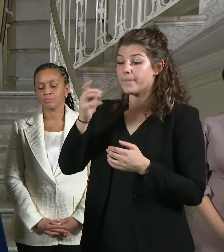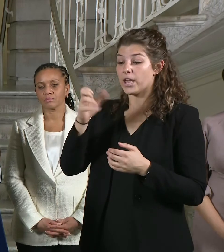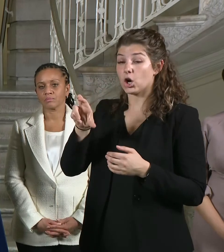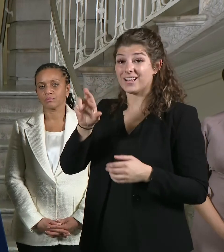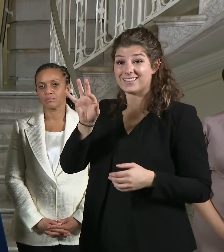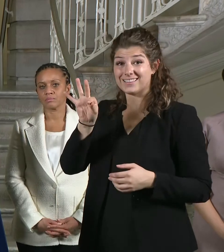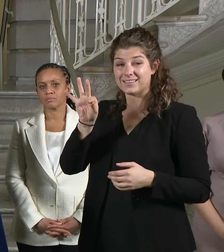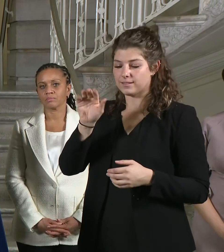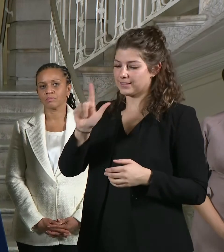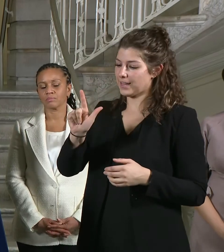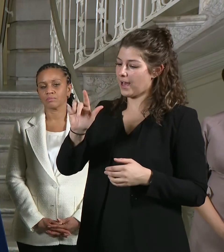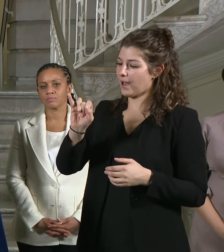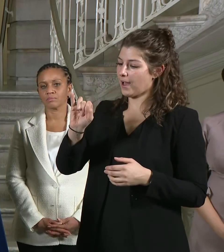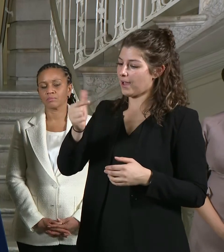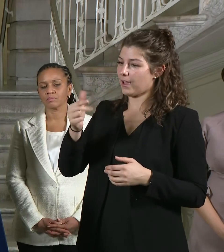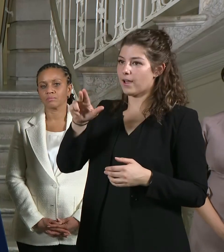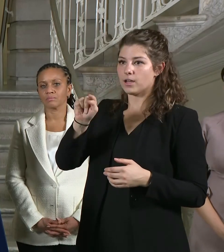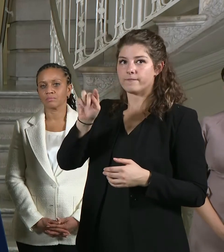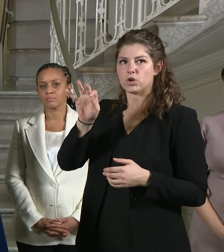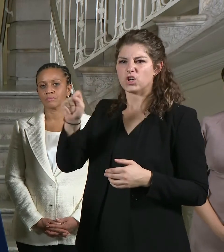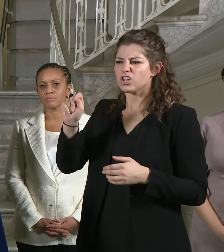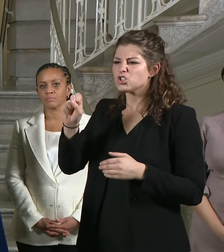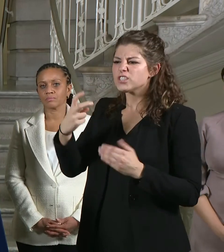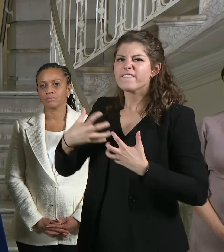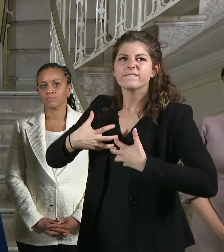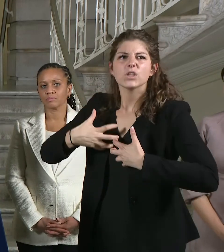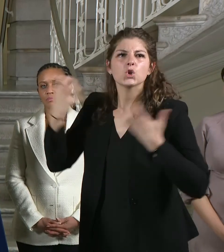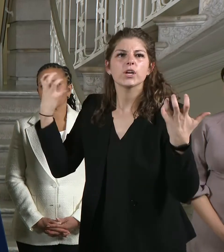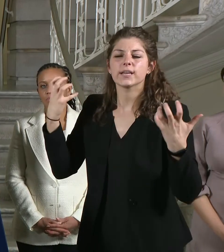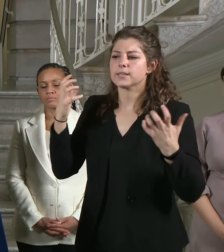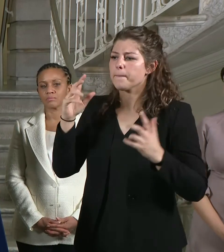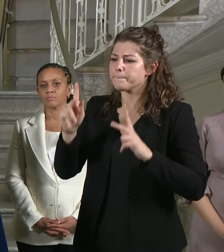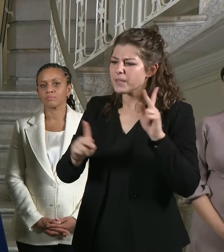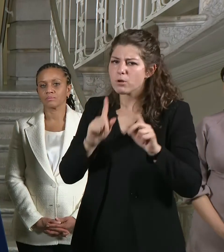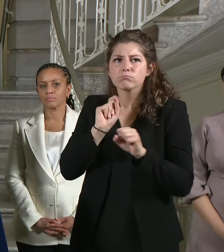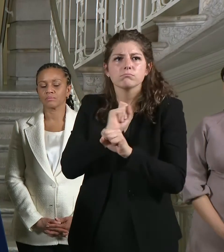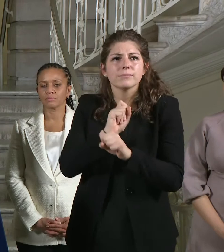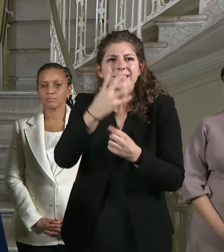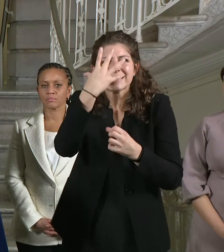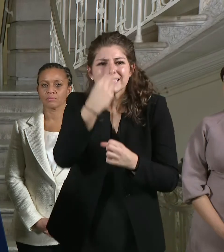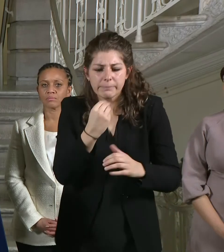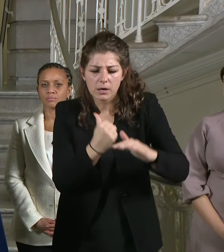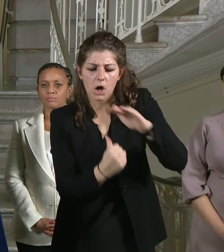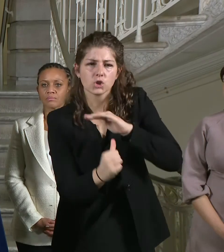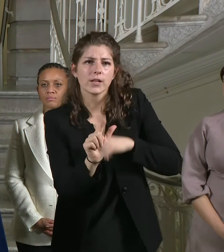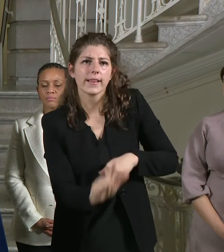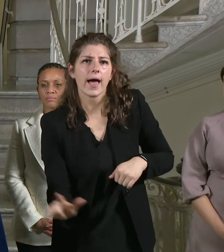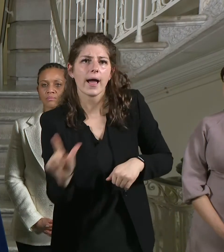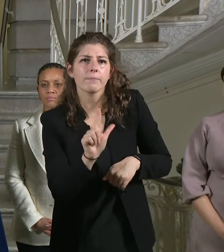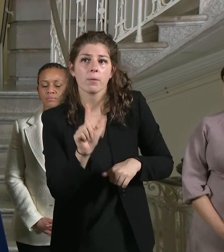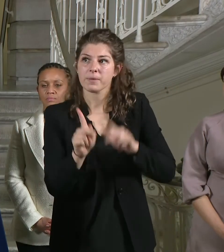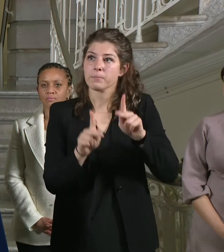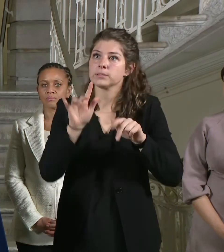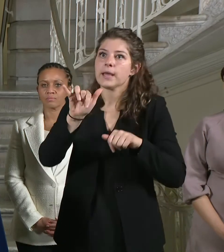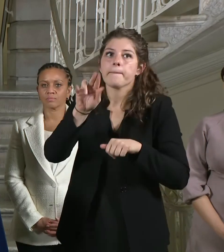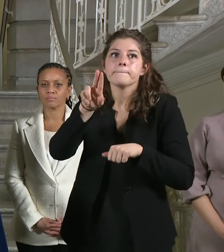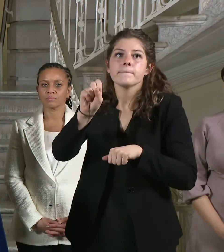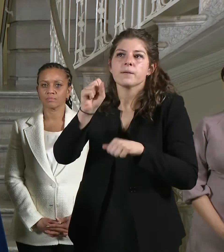WASHINGTON, CHICAGO. I SPOKE WITH -- WHO WAS FURIOUS. HE HAD